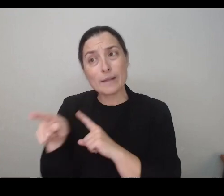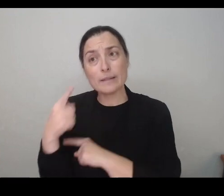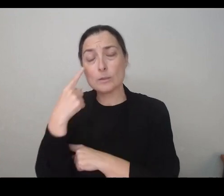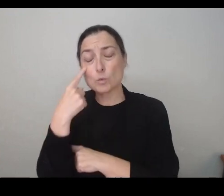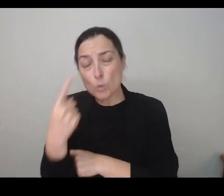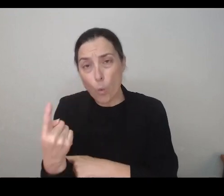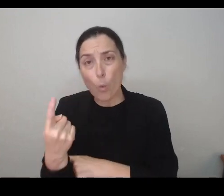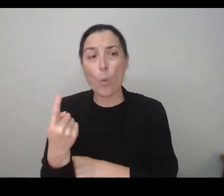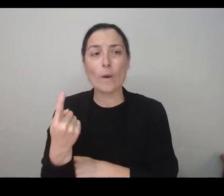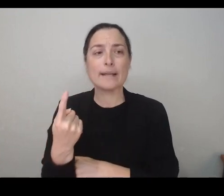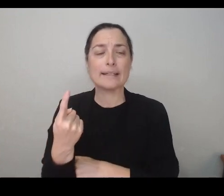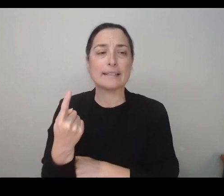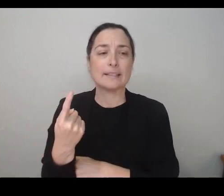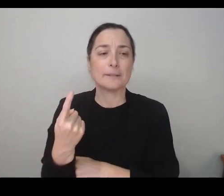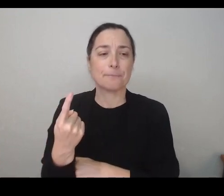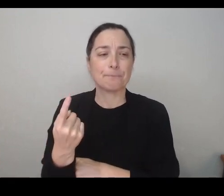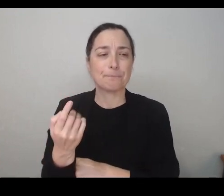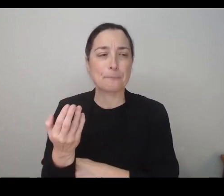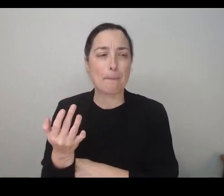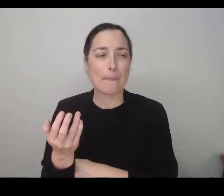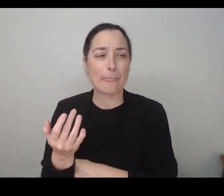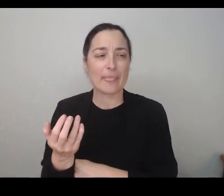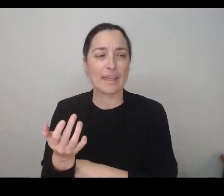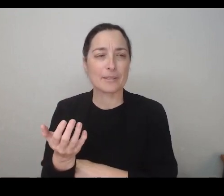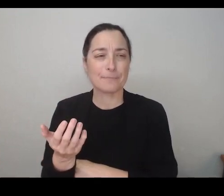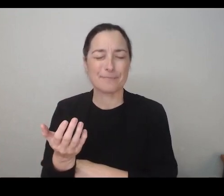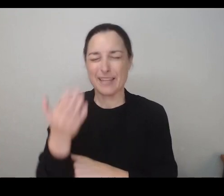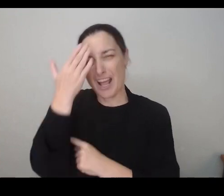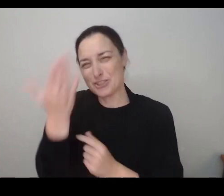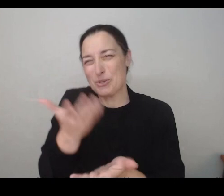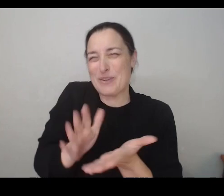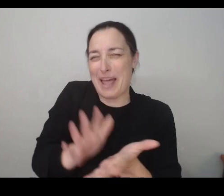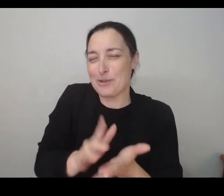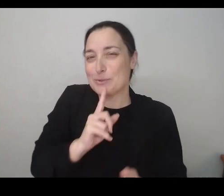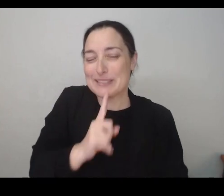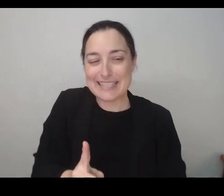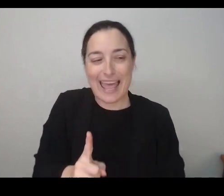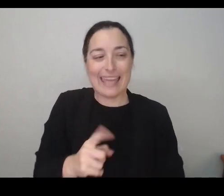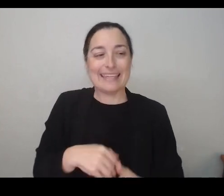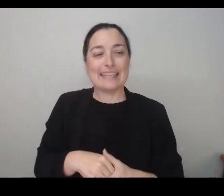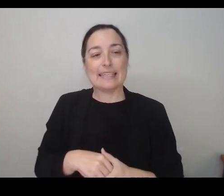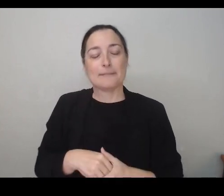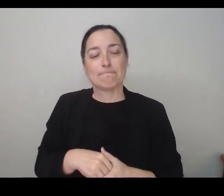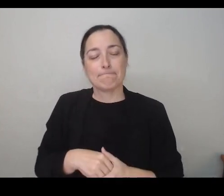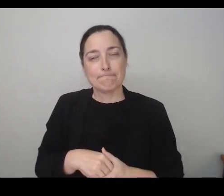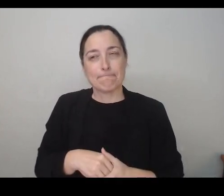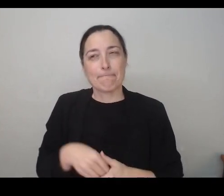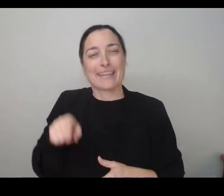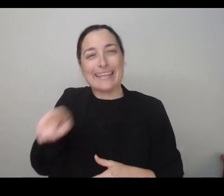I think that he, I don't know really how to express it, but he felt that there was something about to disappear,